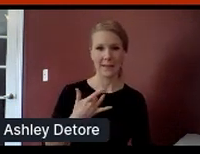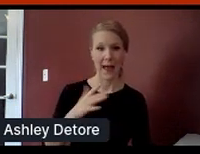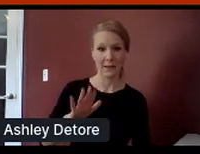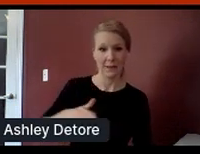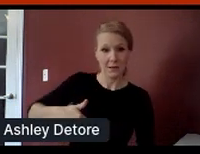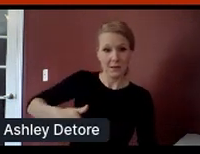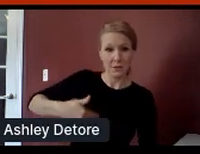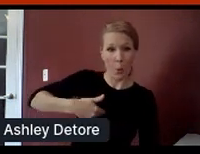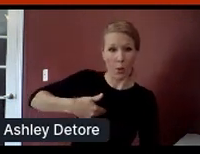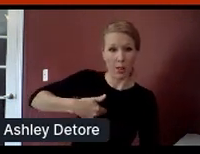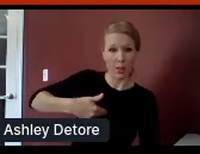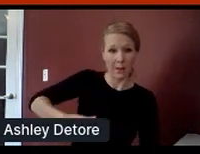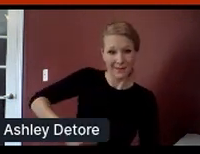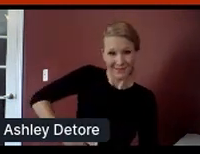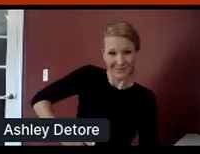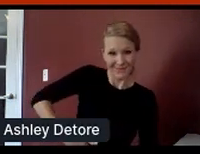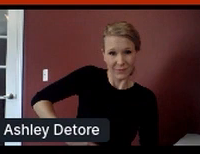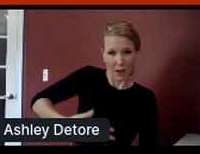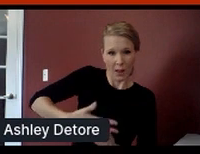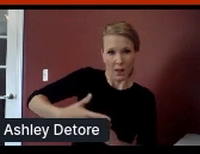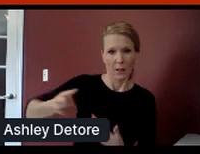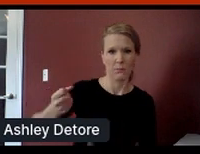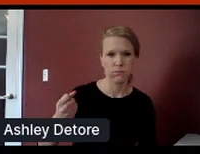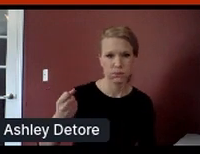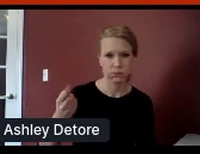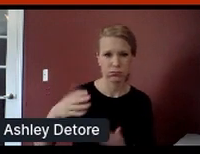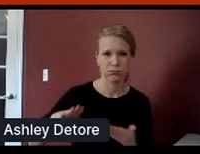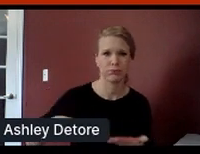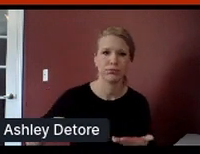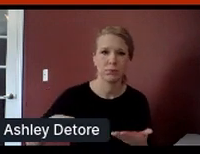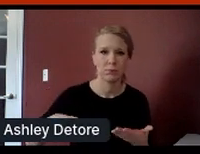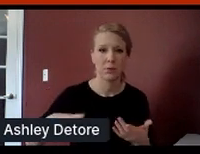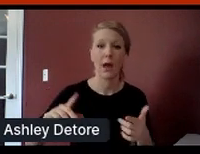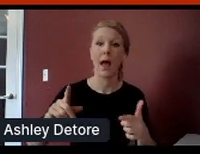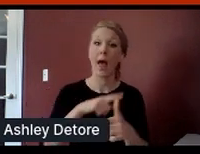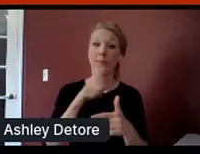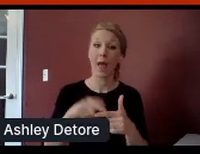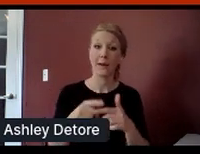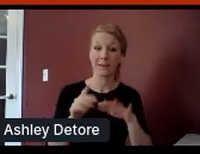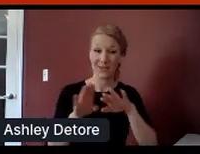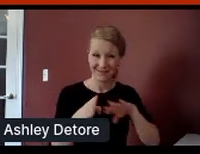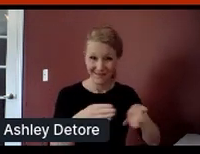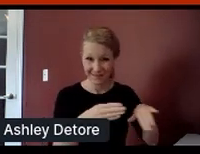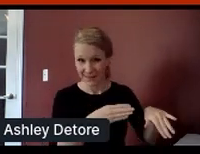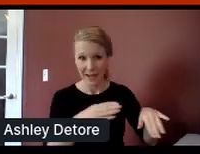And then when I came to higher education, I realized, you know what?